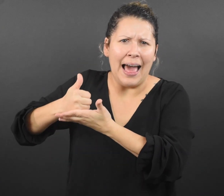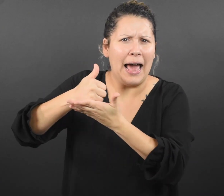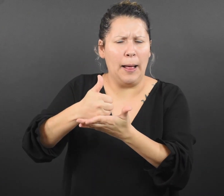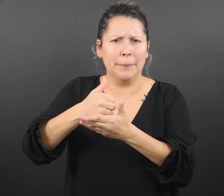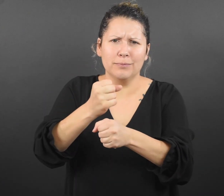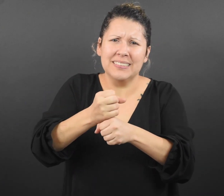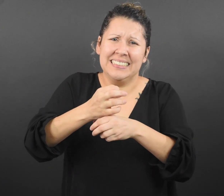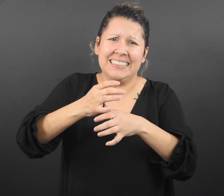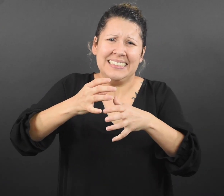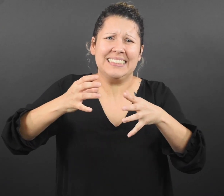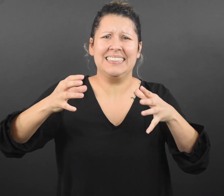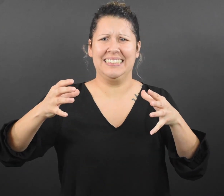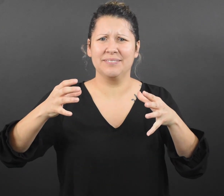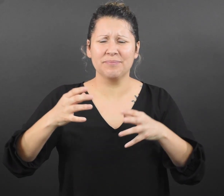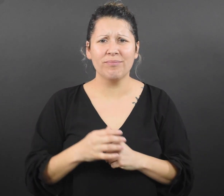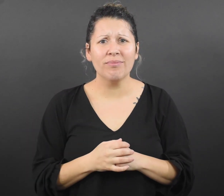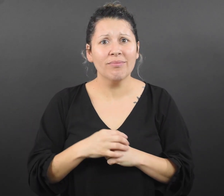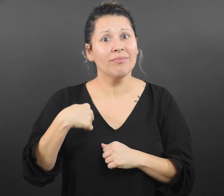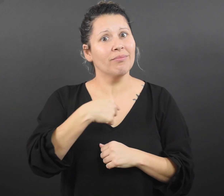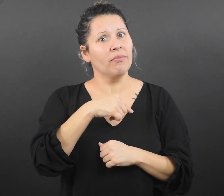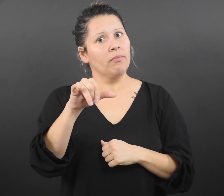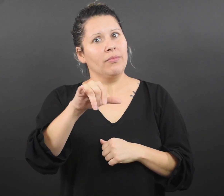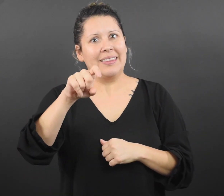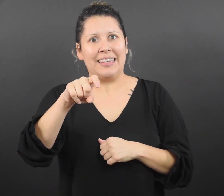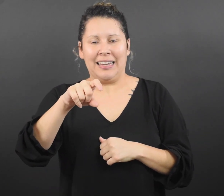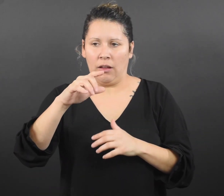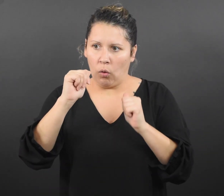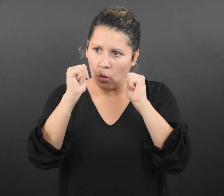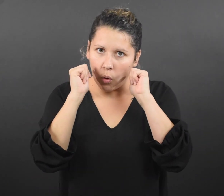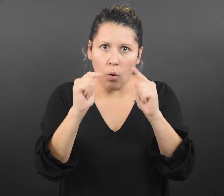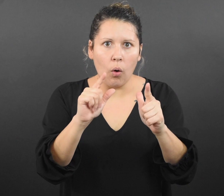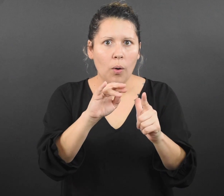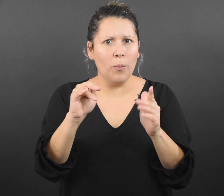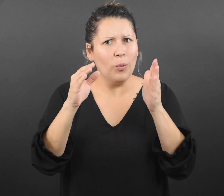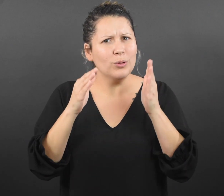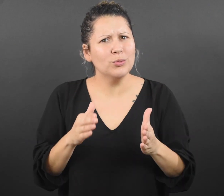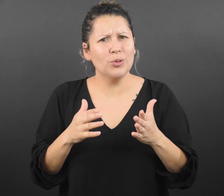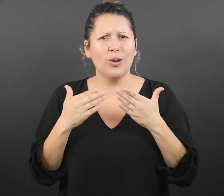We also need all Minnesotans to take steps to prevent the spread of COVID-19